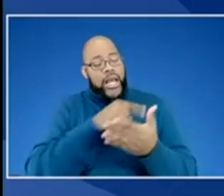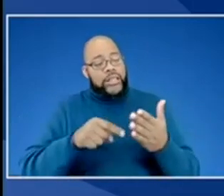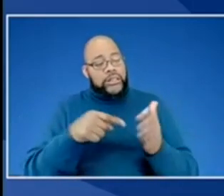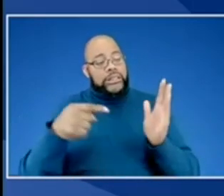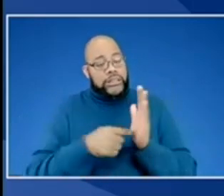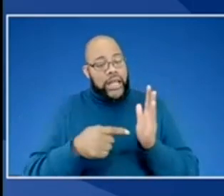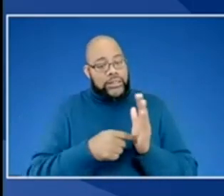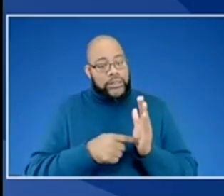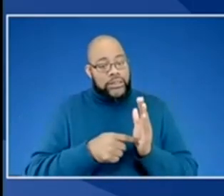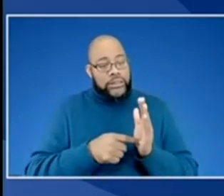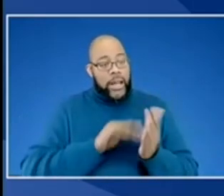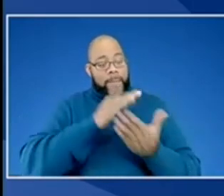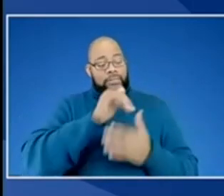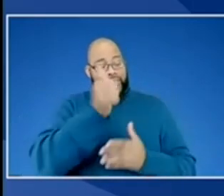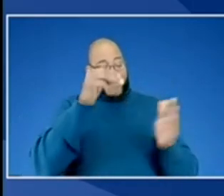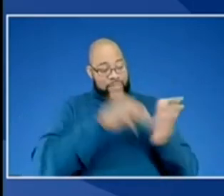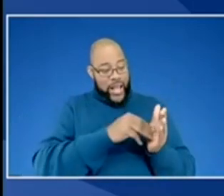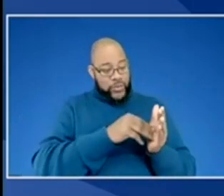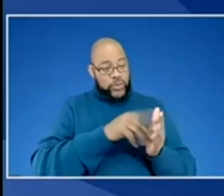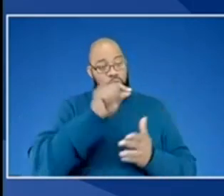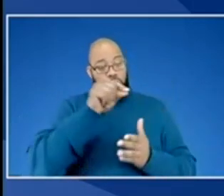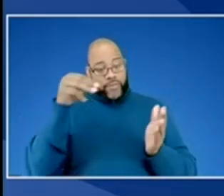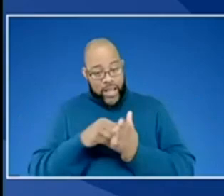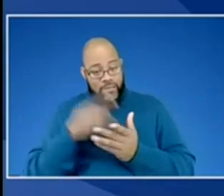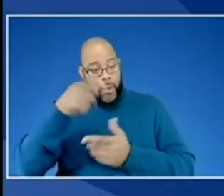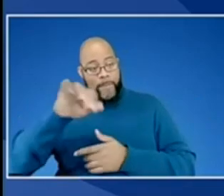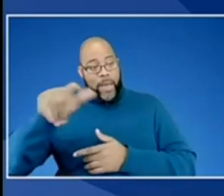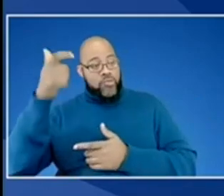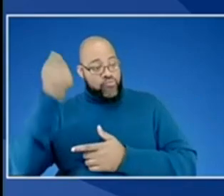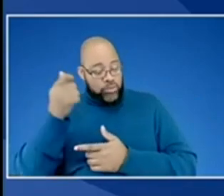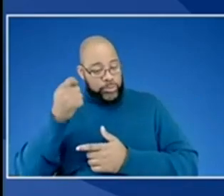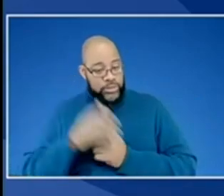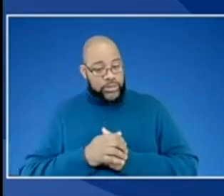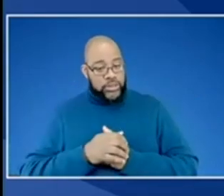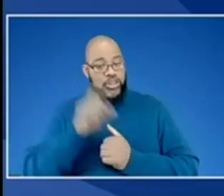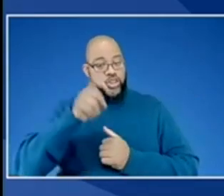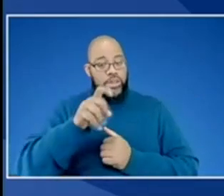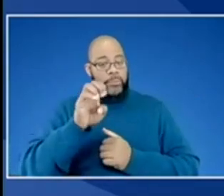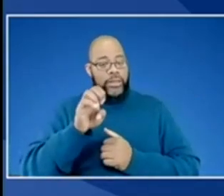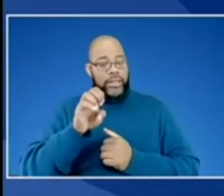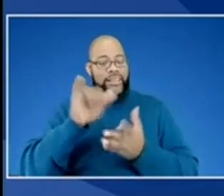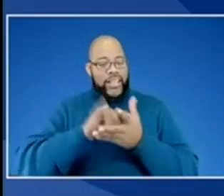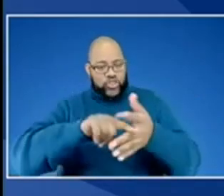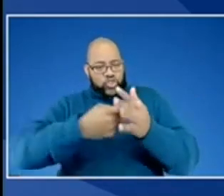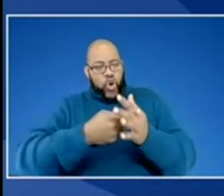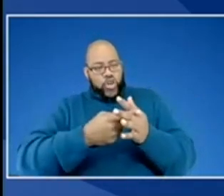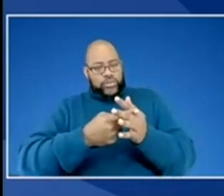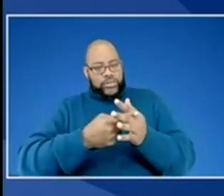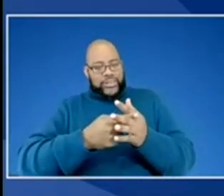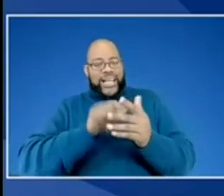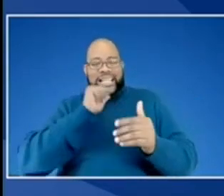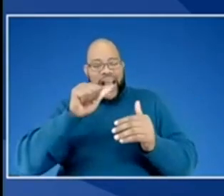amount of 10,000 and 20,000 thousand for Pell Grant recipients should be the start, not the ceiling.